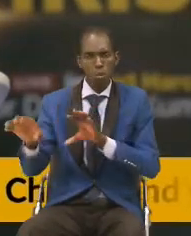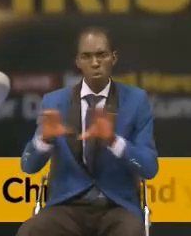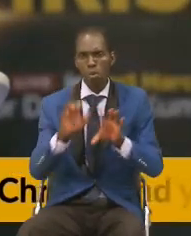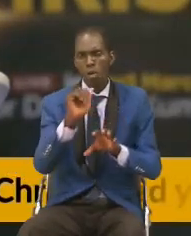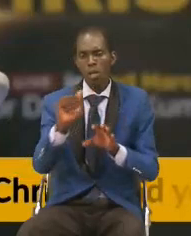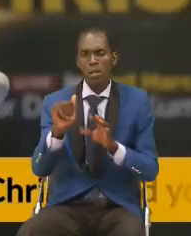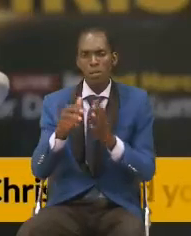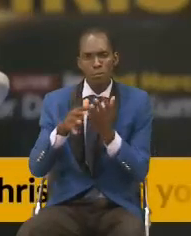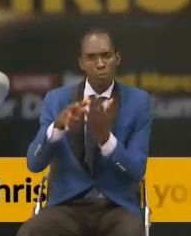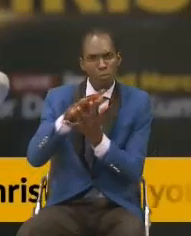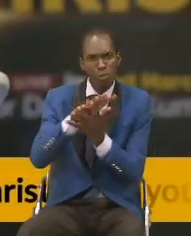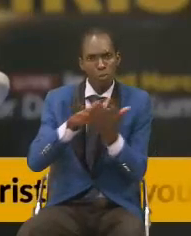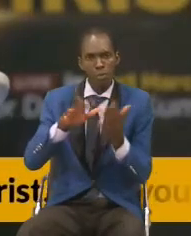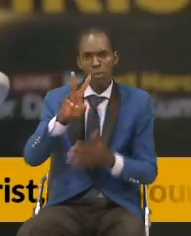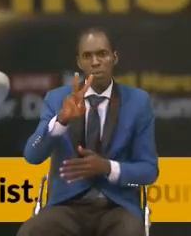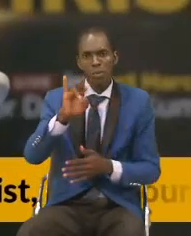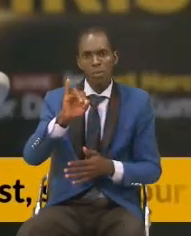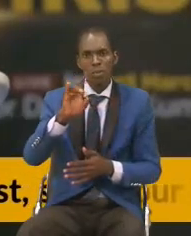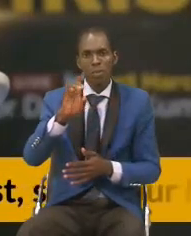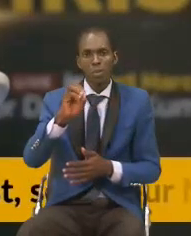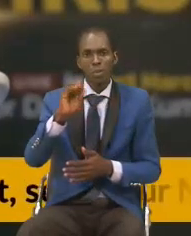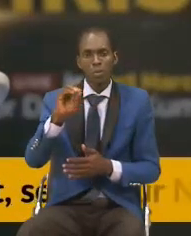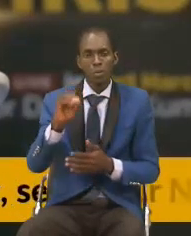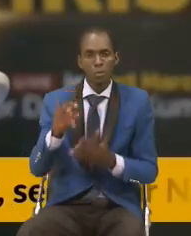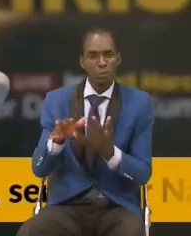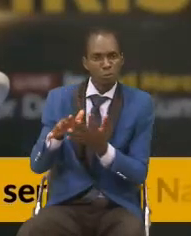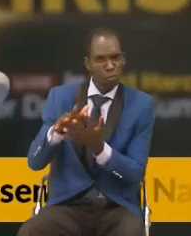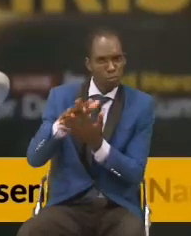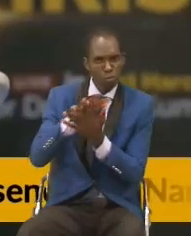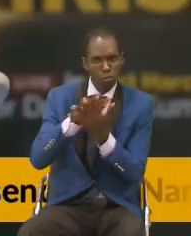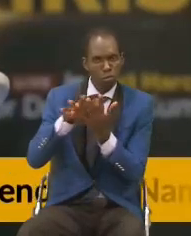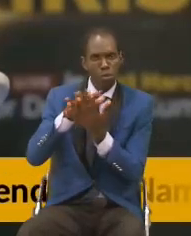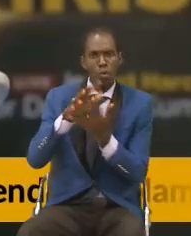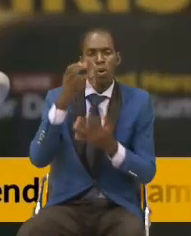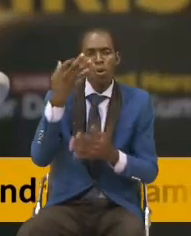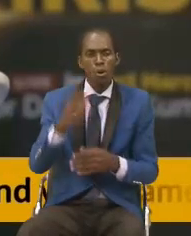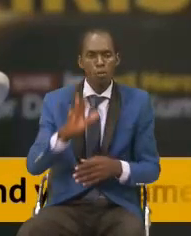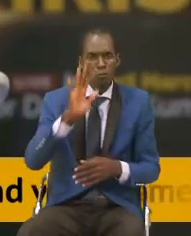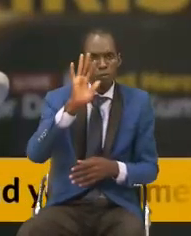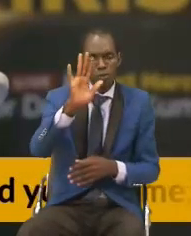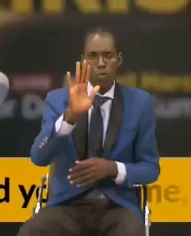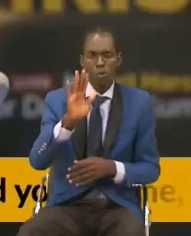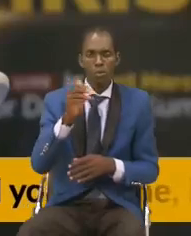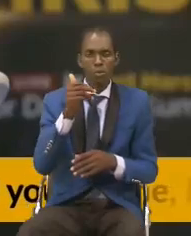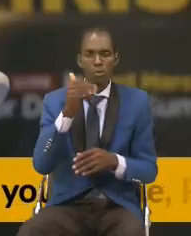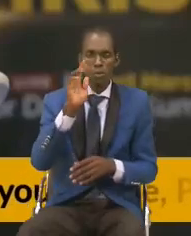you can also record a video of your testimony and share with us via whatsapp